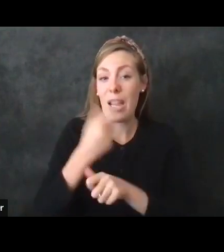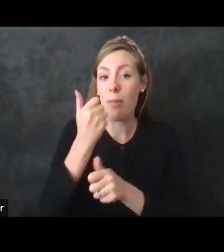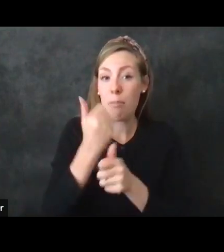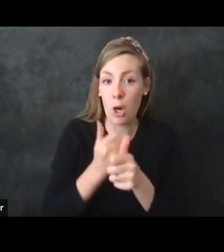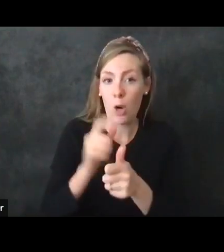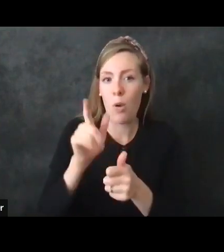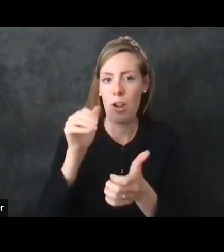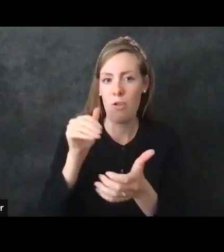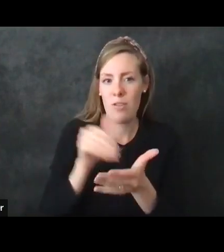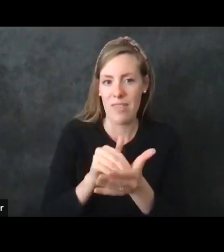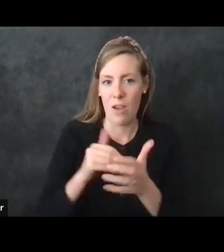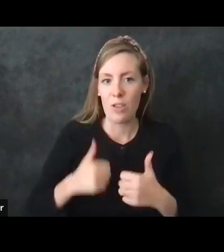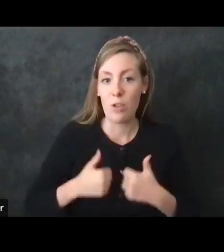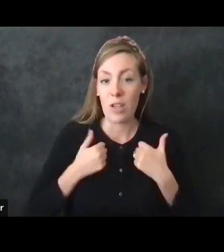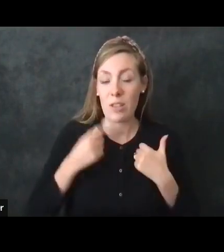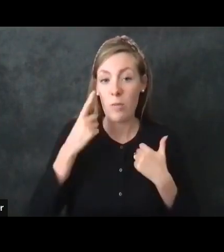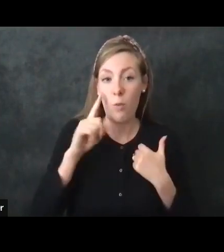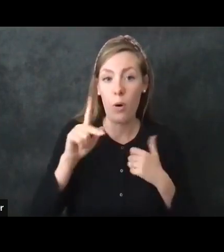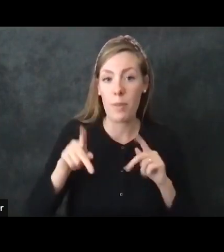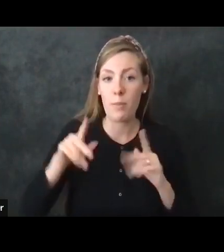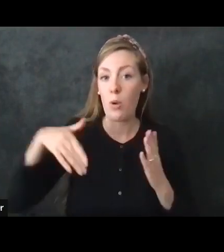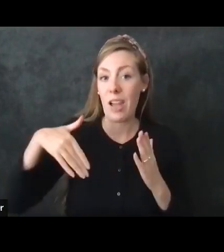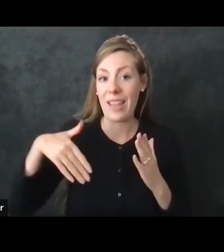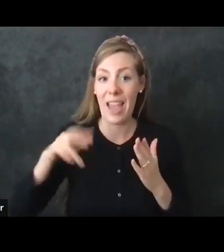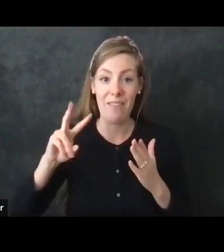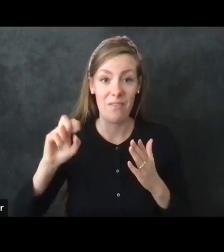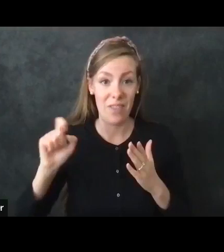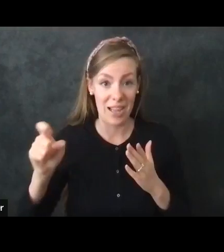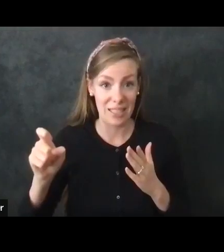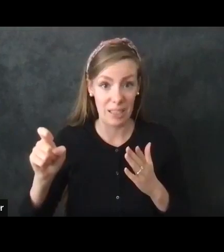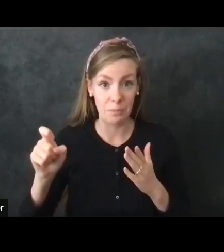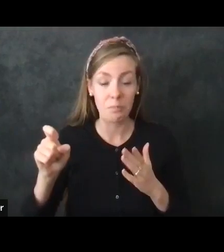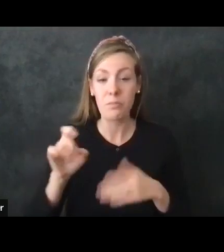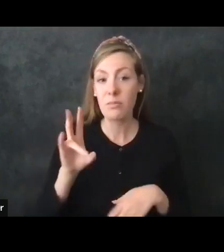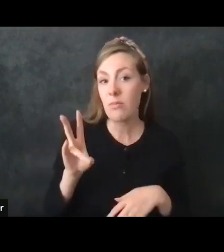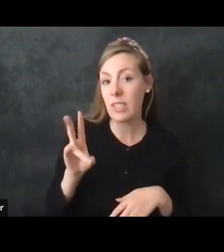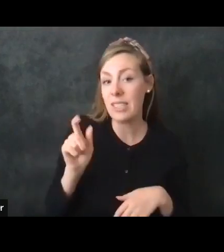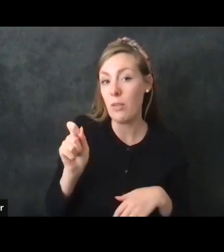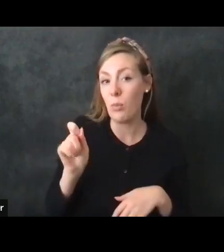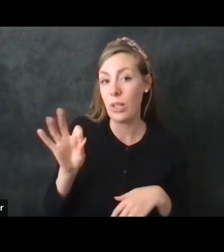for unvaccinated individuals and 7.9 in the vaccinated population.